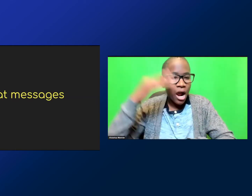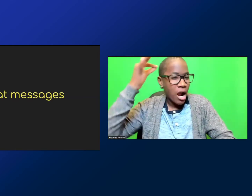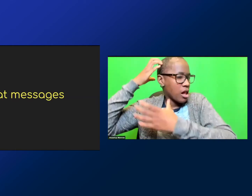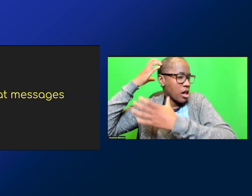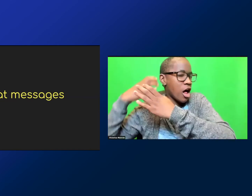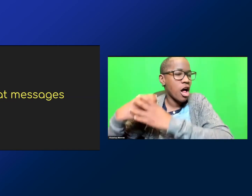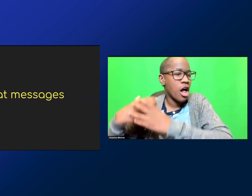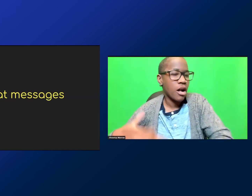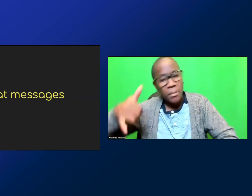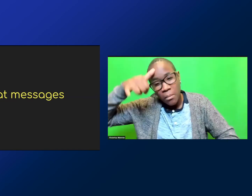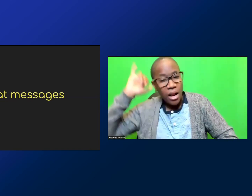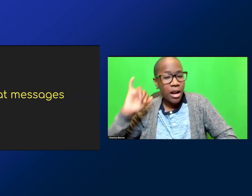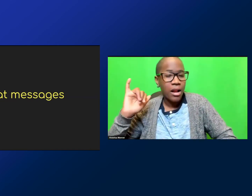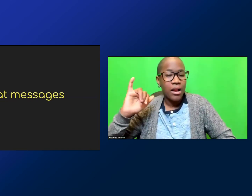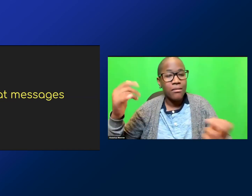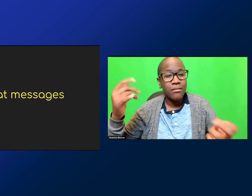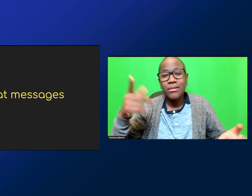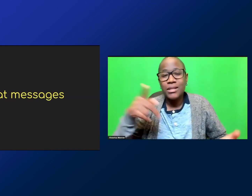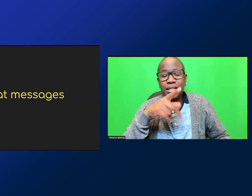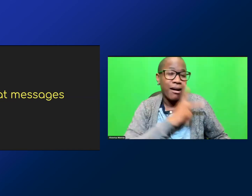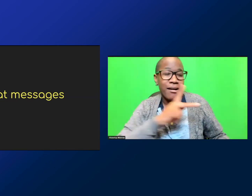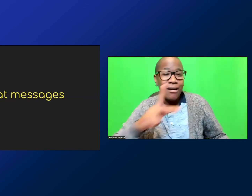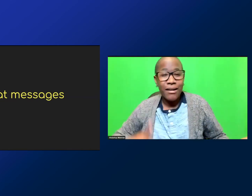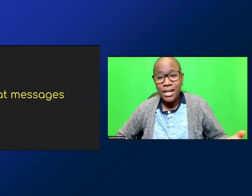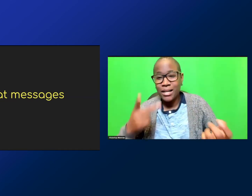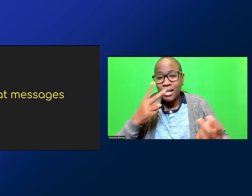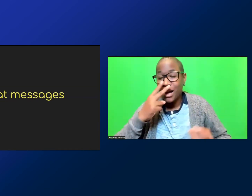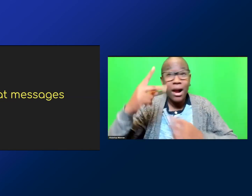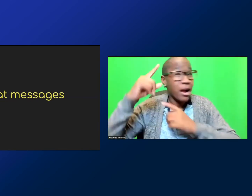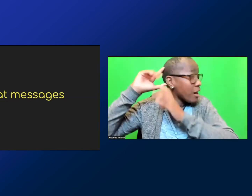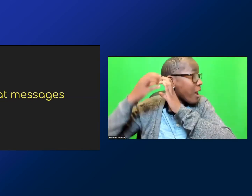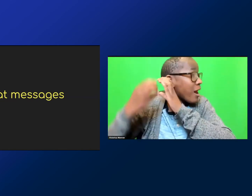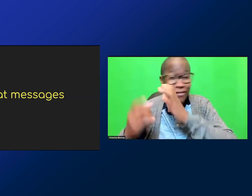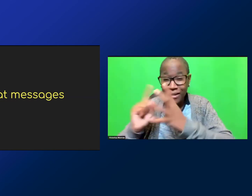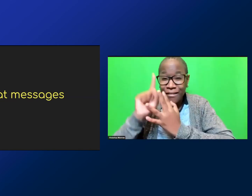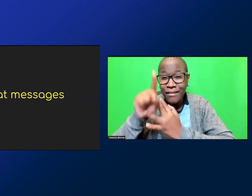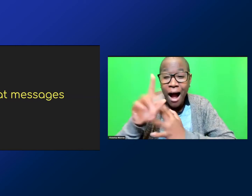hair and she would twist her hair throw it out the window and let the king climb up to come see her